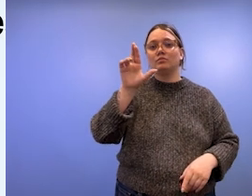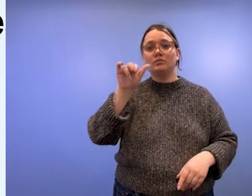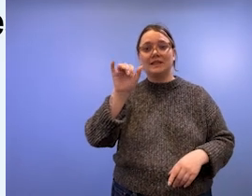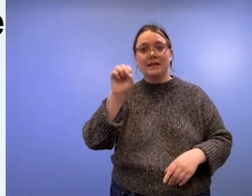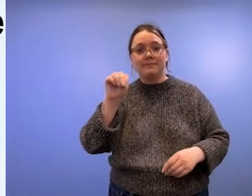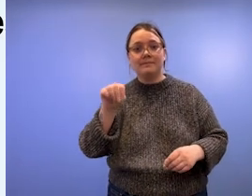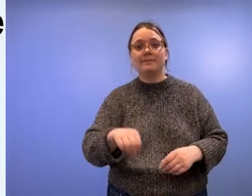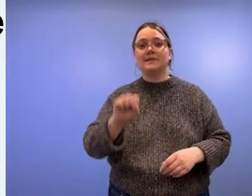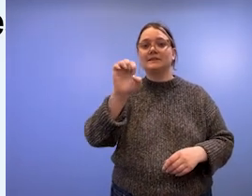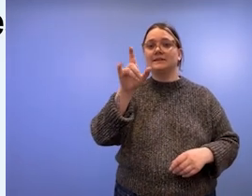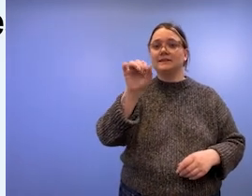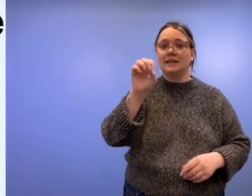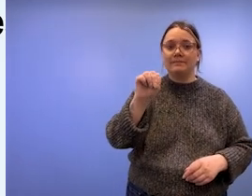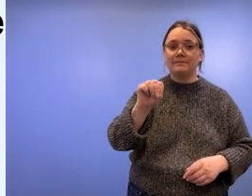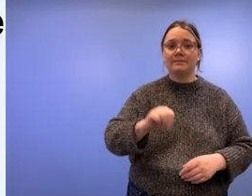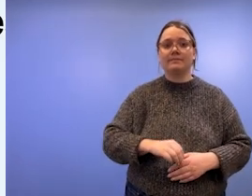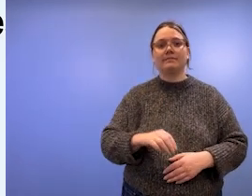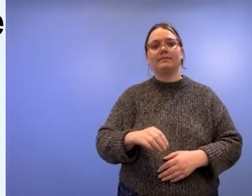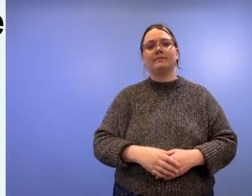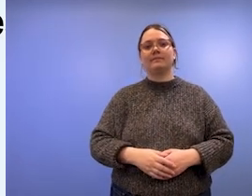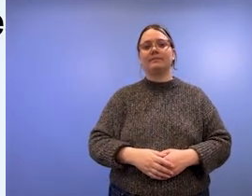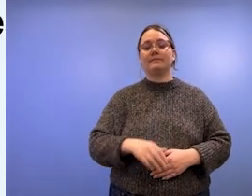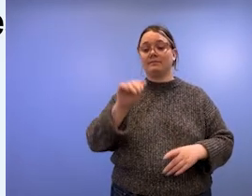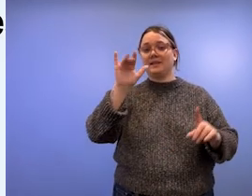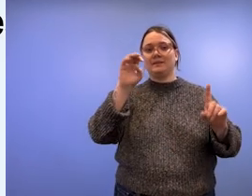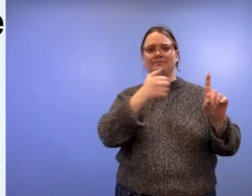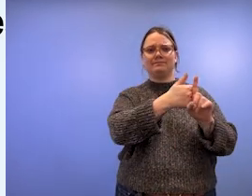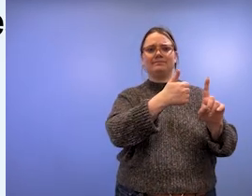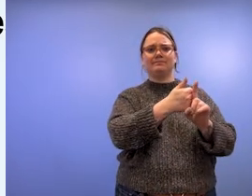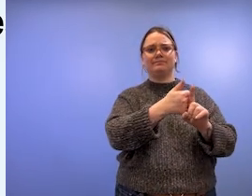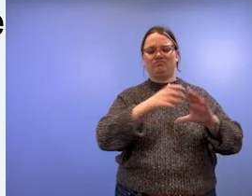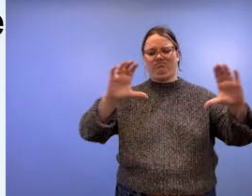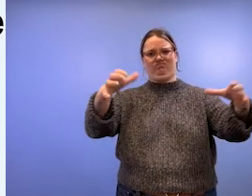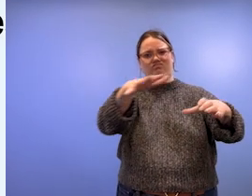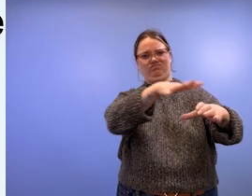and heteronormativity, ableism classifies an entire group of people as less than,